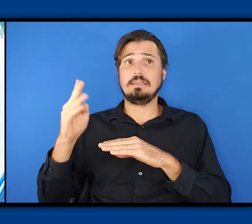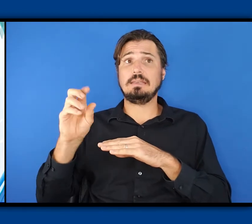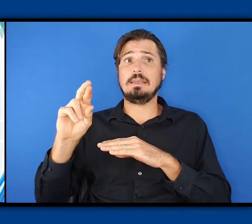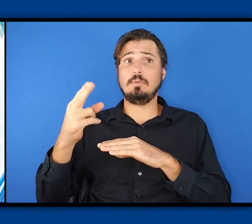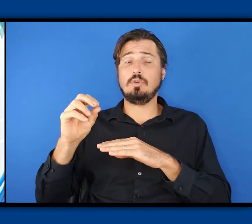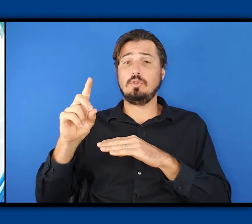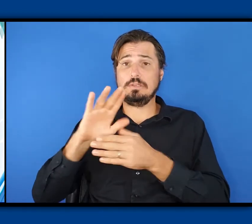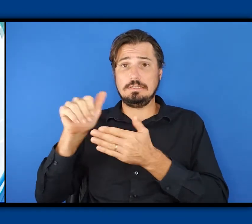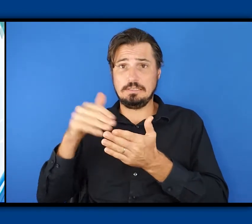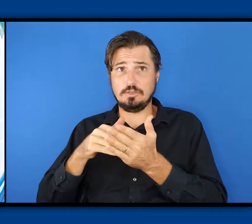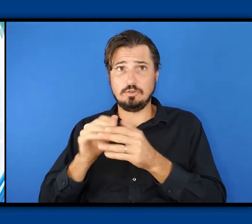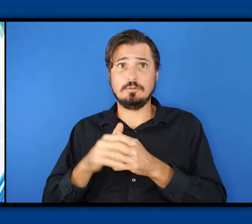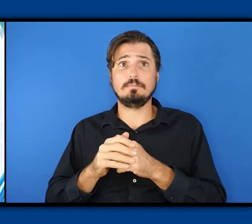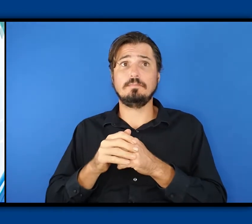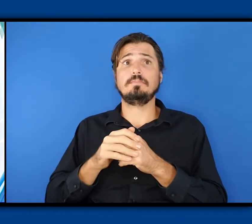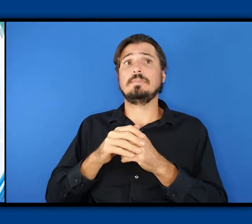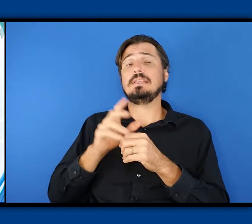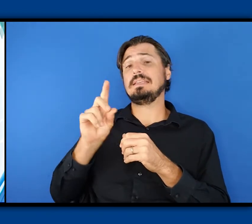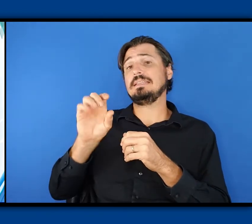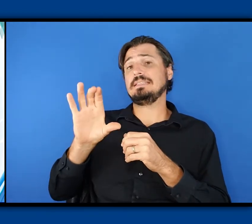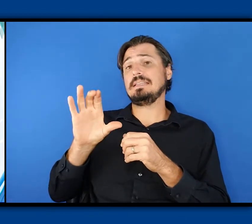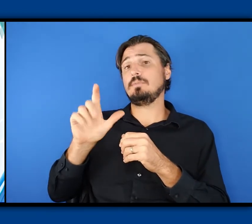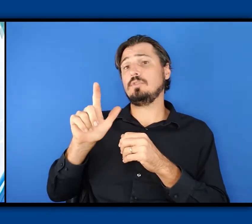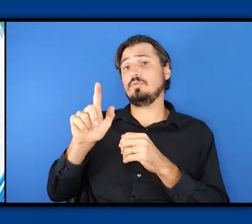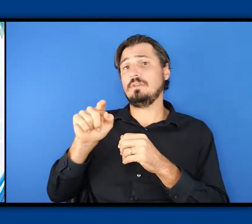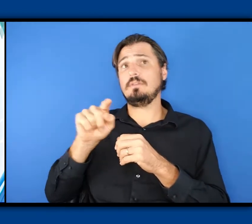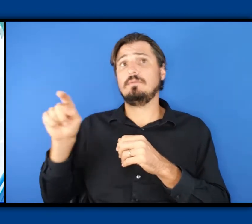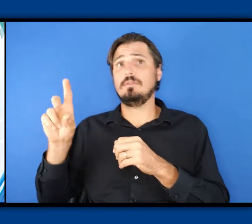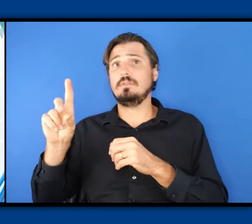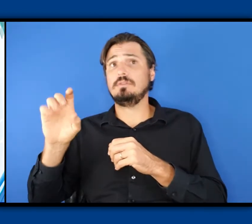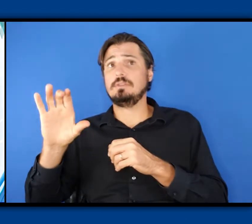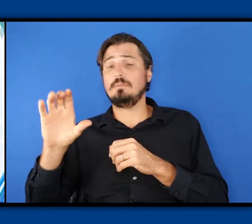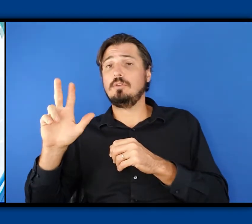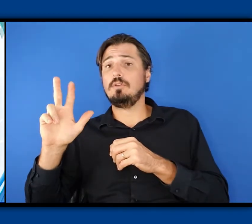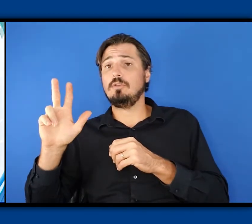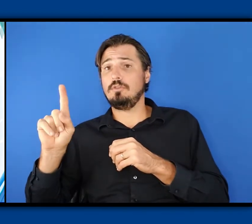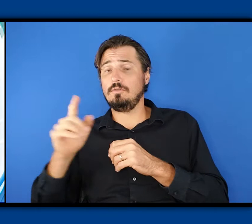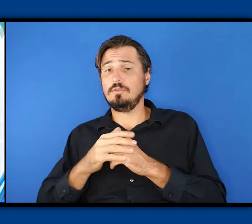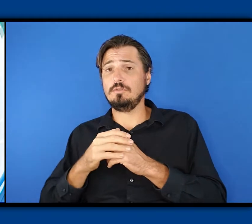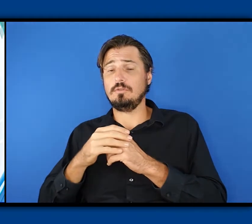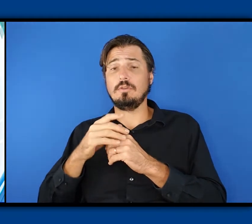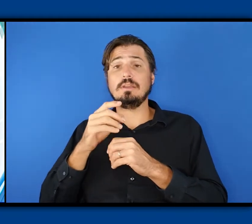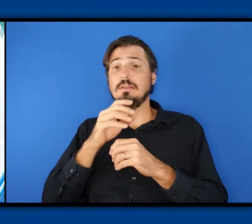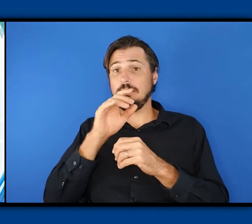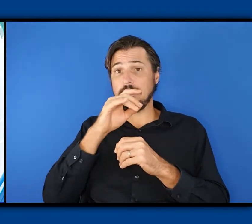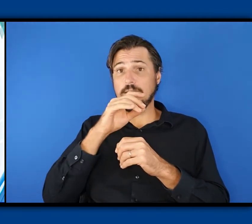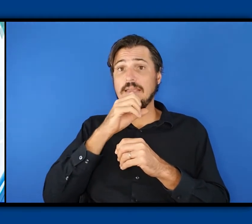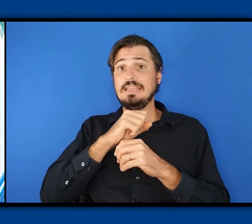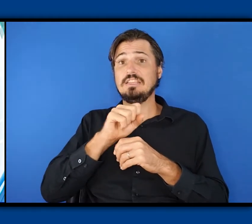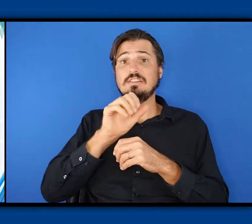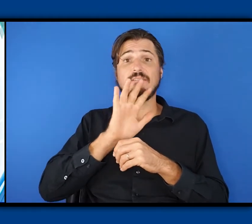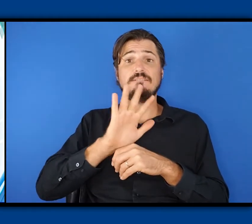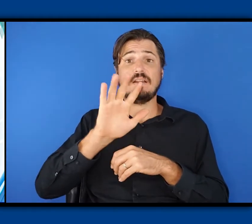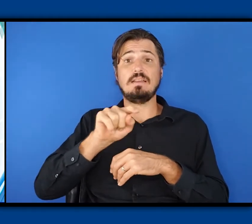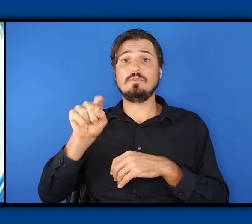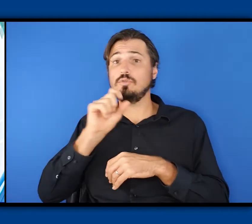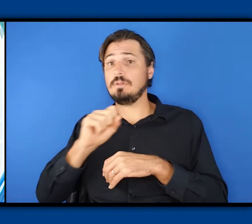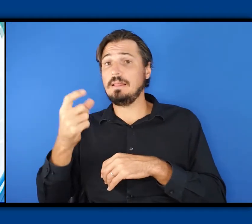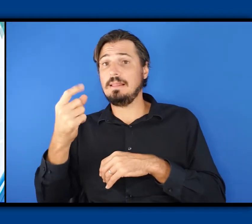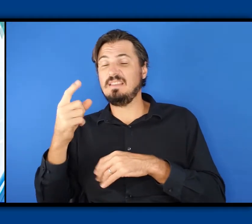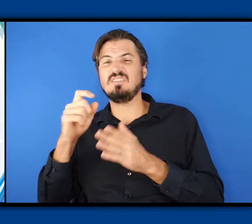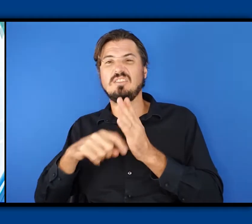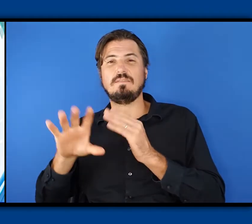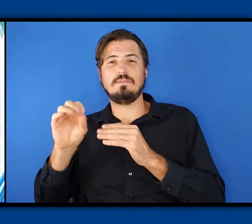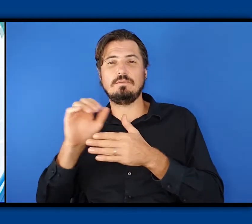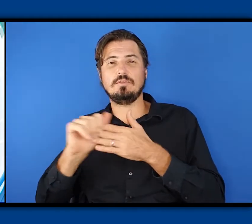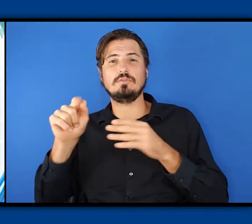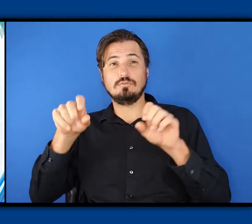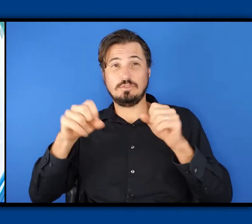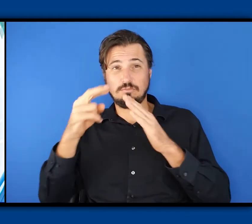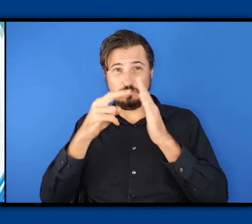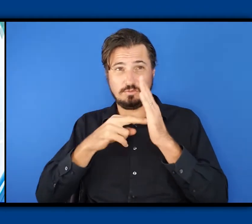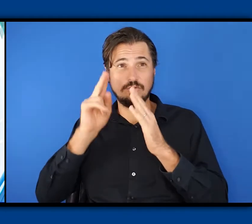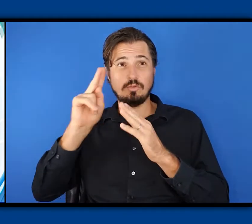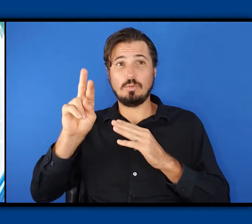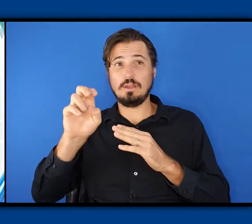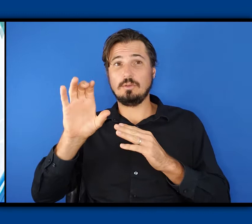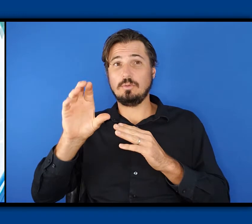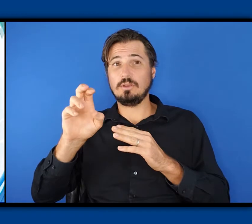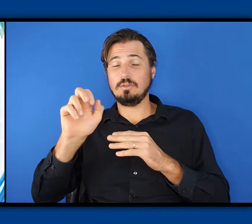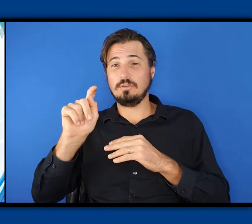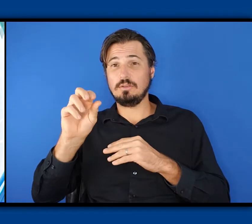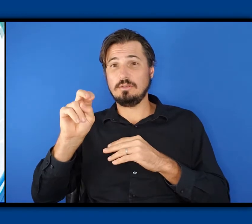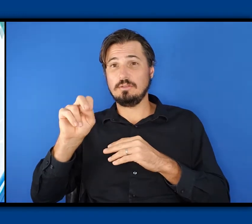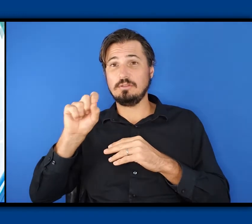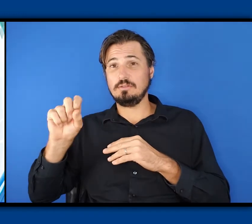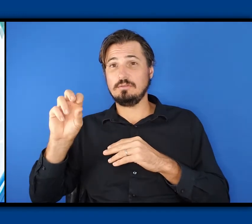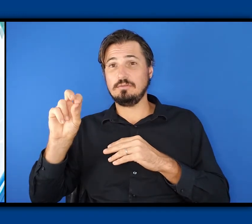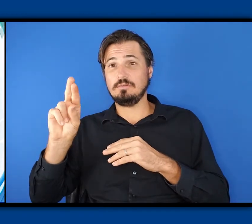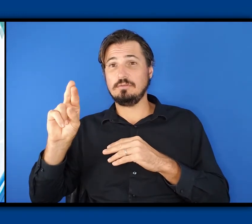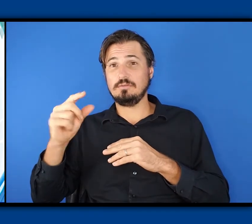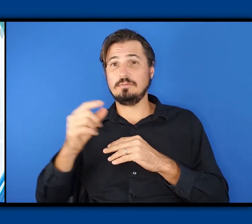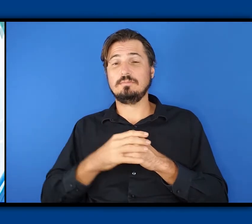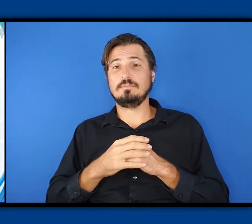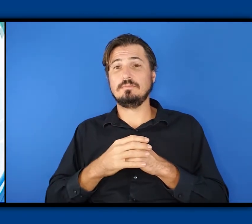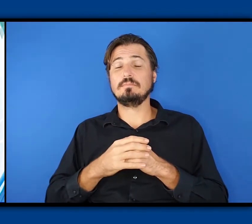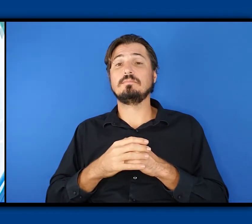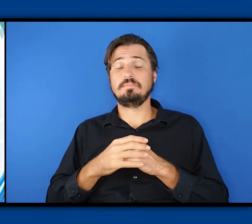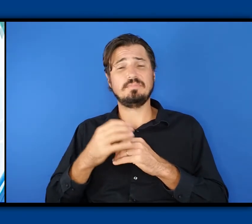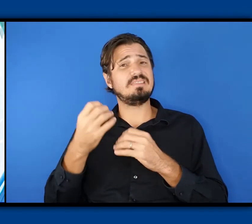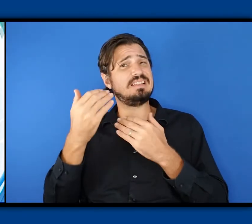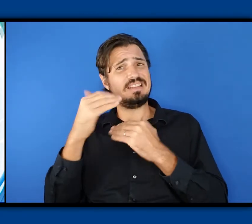ages 5 to 11. There is a $50 fee. Register at Kauarecretion.org. Enrollment is limited and will be accepted on a first-come first-served basis.